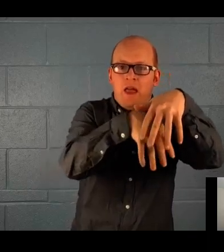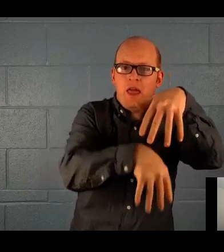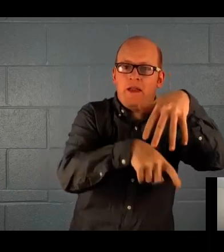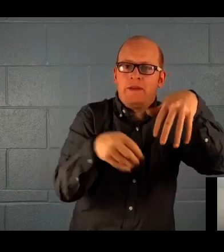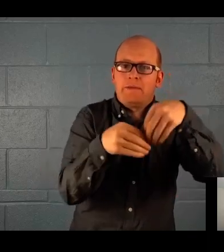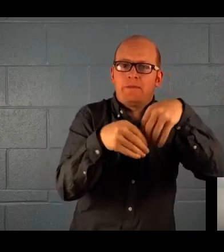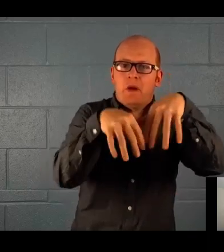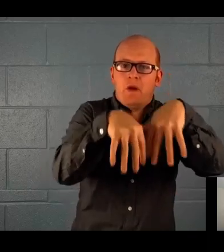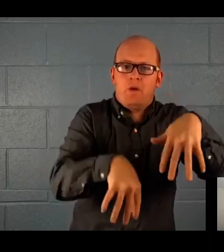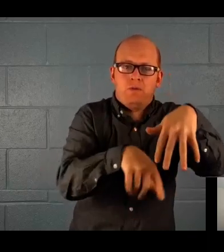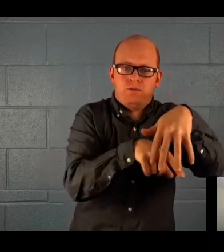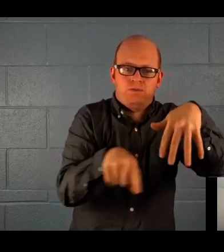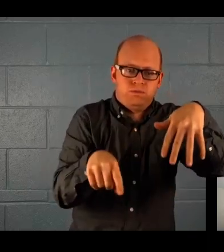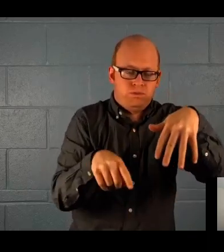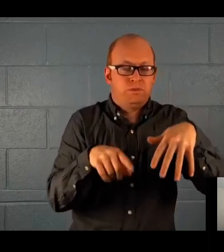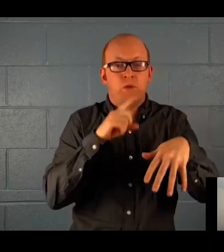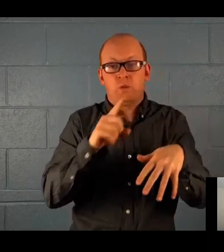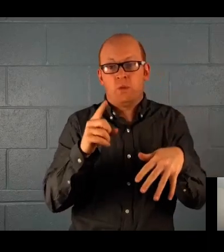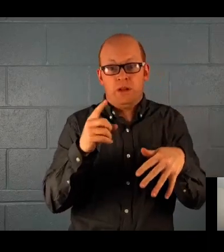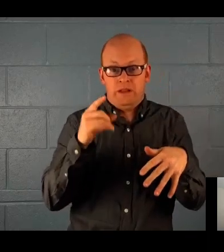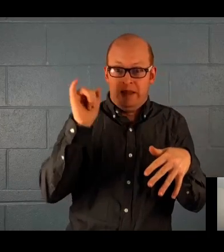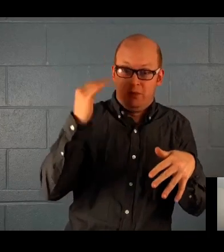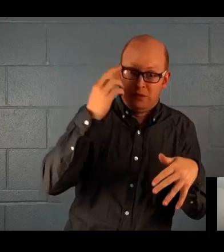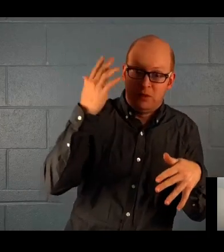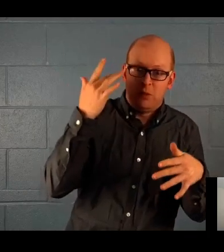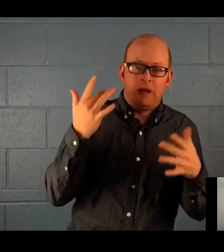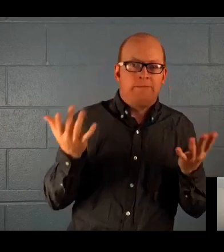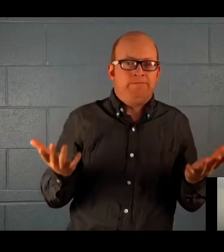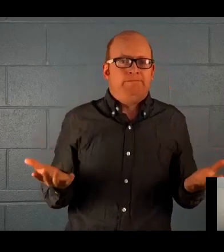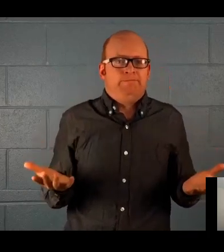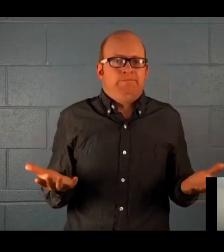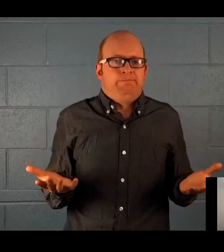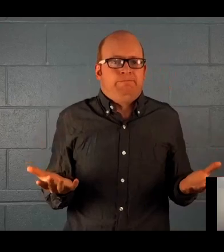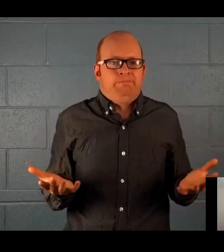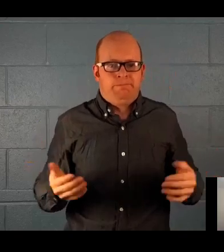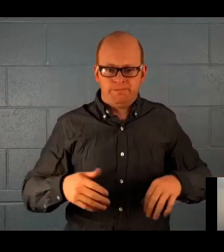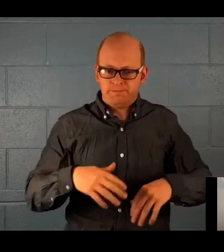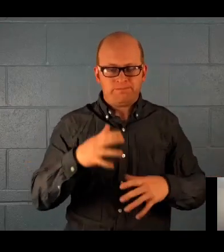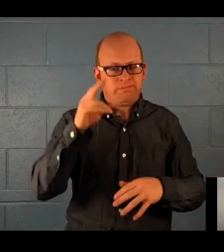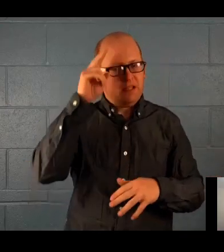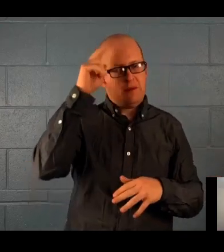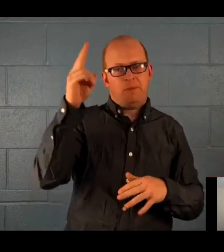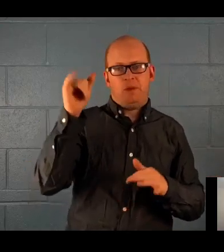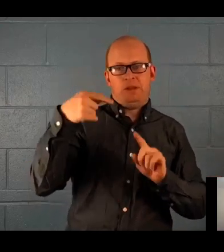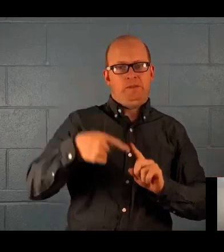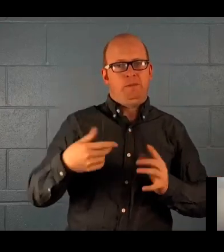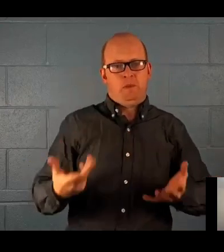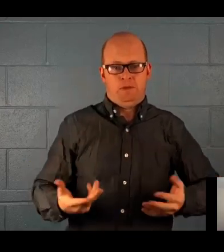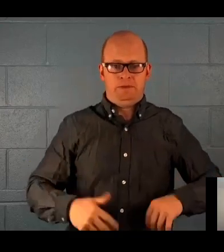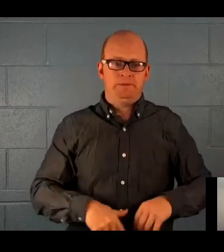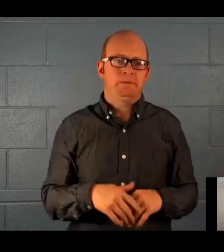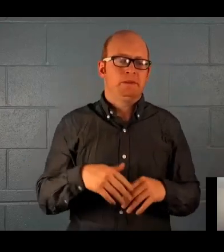It's just a hypothesis at this point. But that brought us to the concept that perhaps we should start thinking